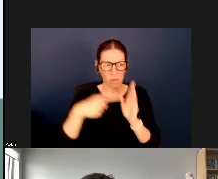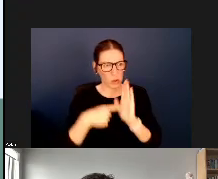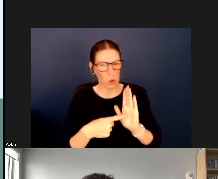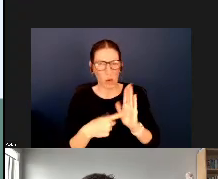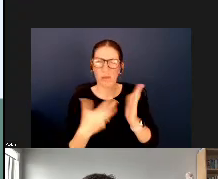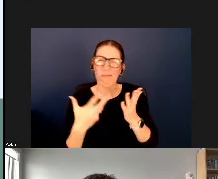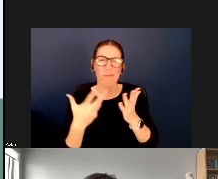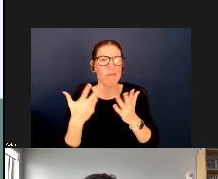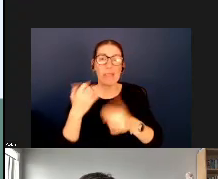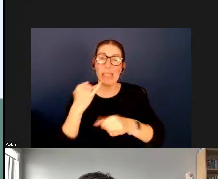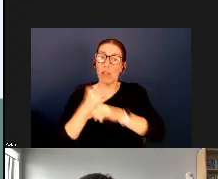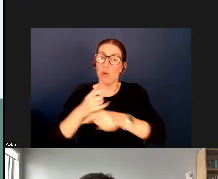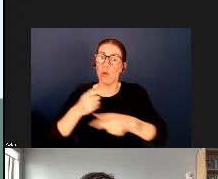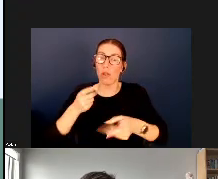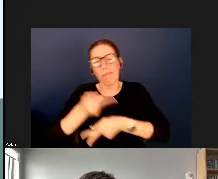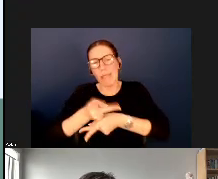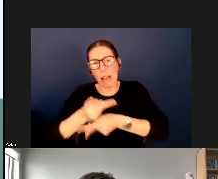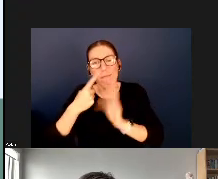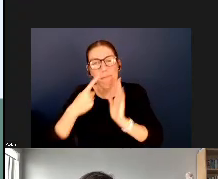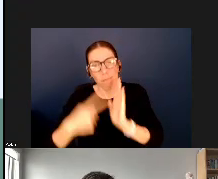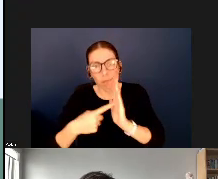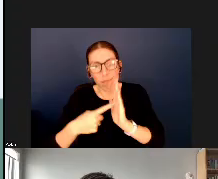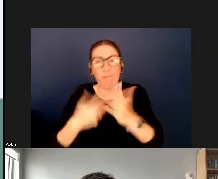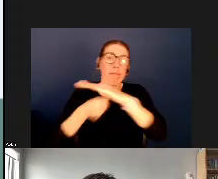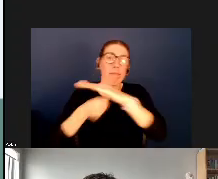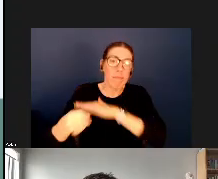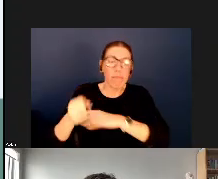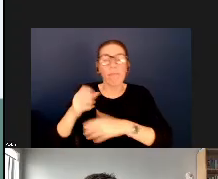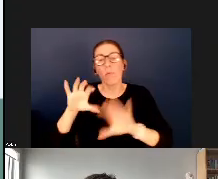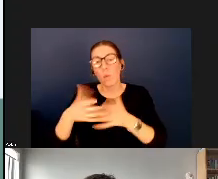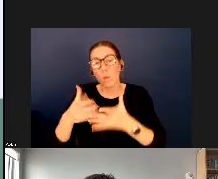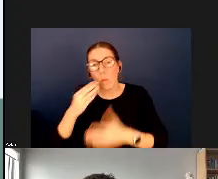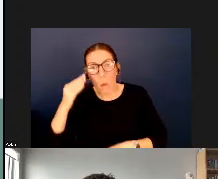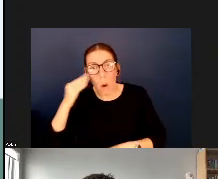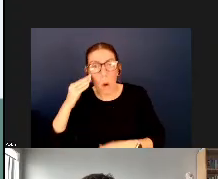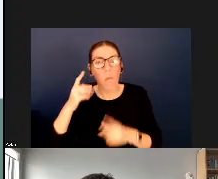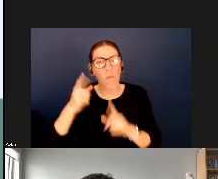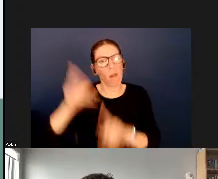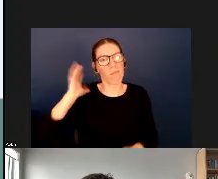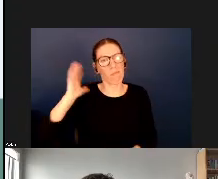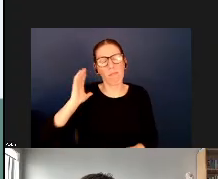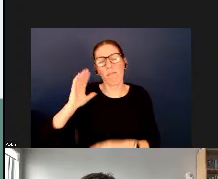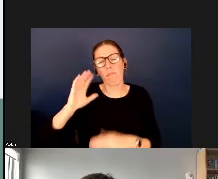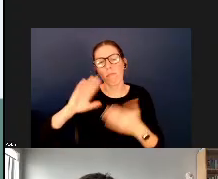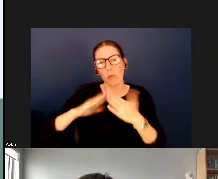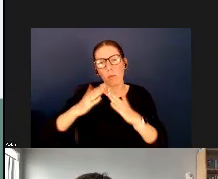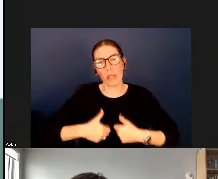care, such as sheltered workshops and group homes from community living histories. In particular,